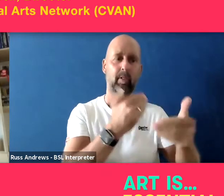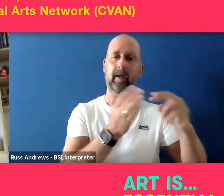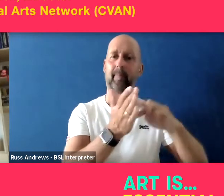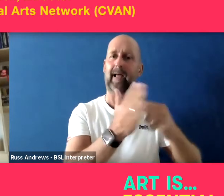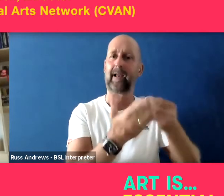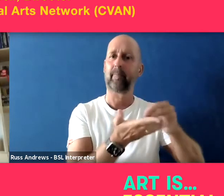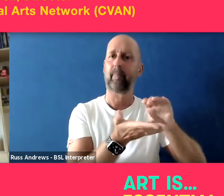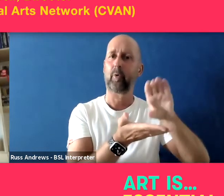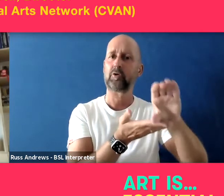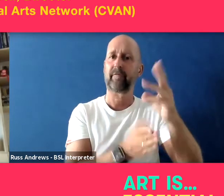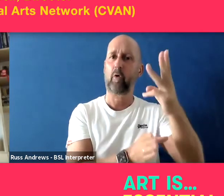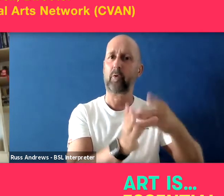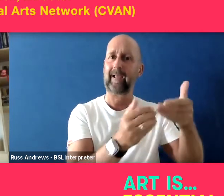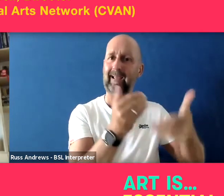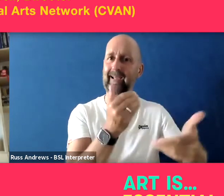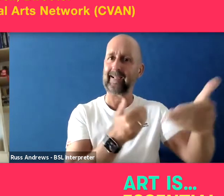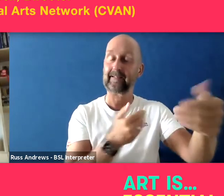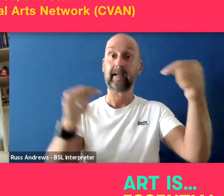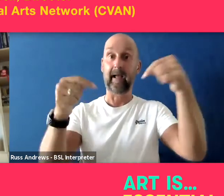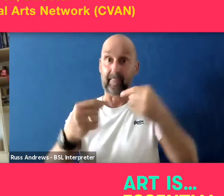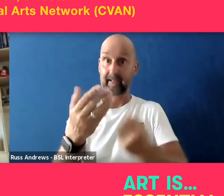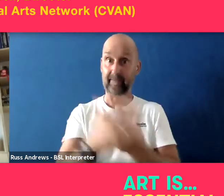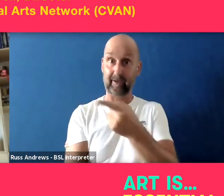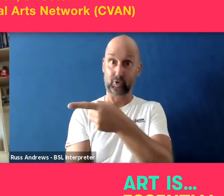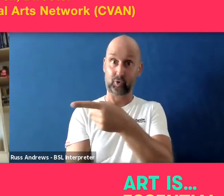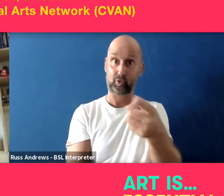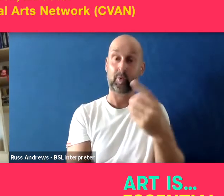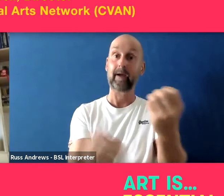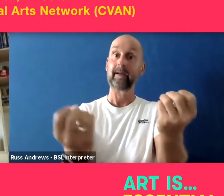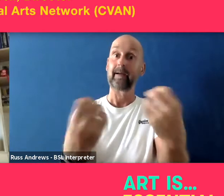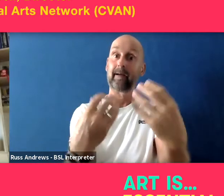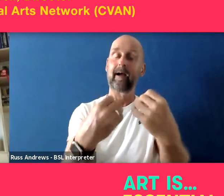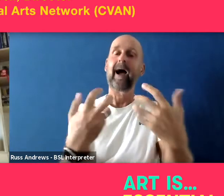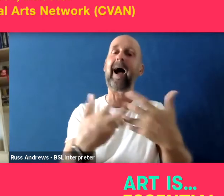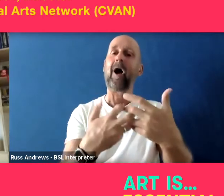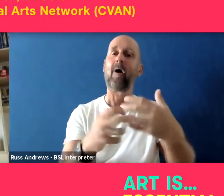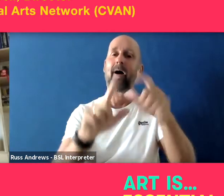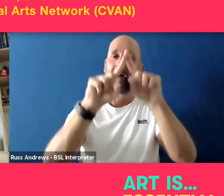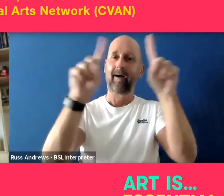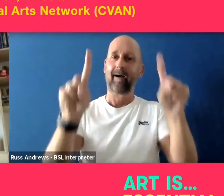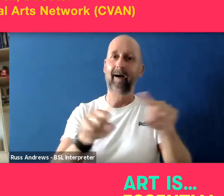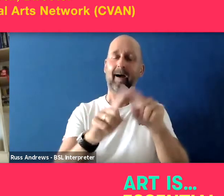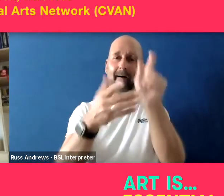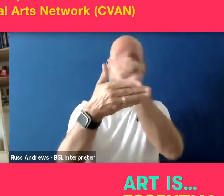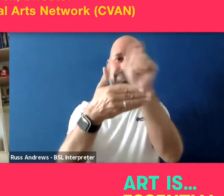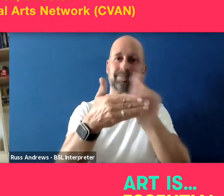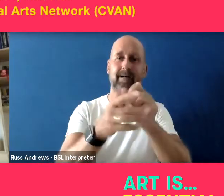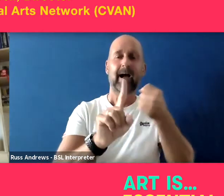Today, through this event we want you to tell us in the form of a placard what you need and want from the Government.